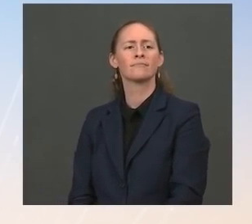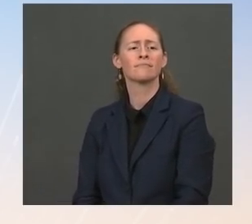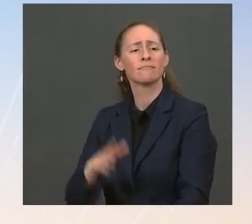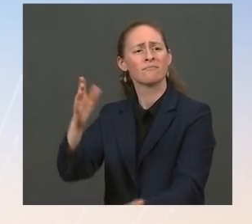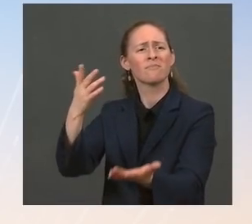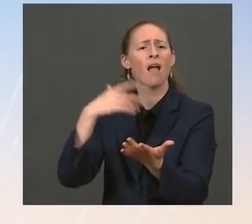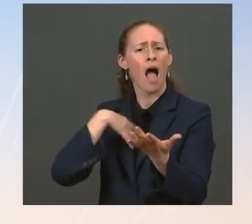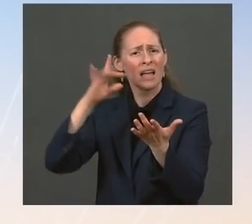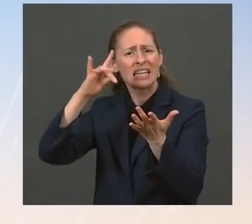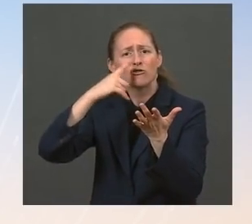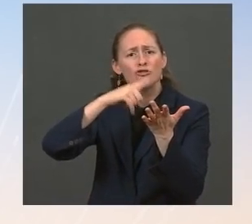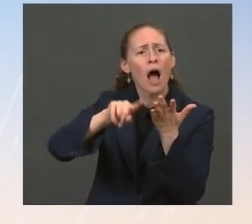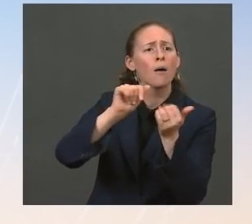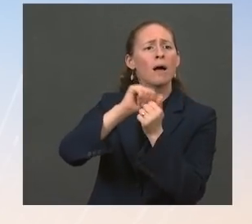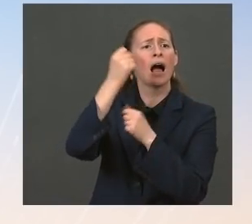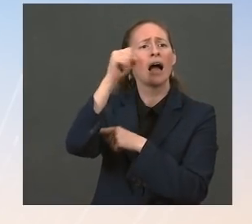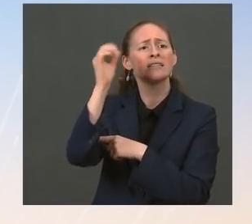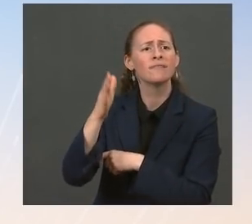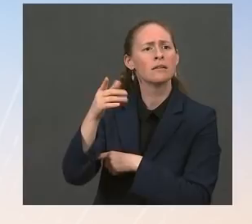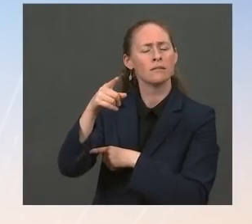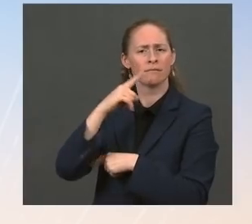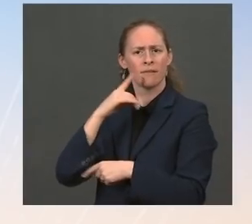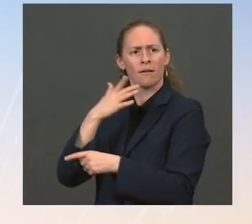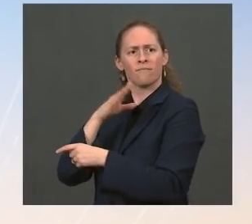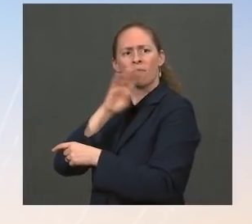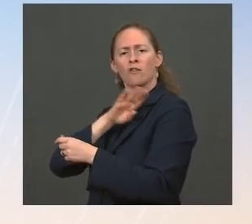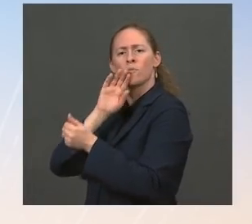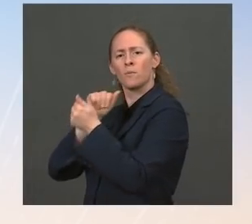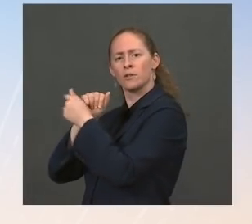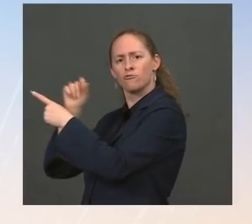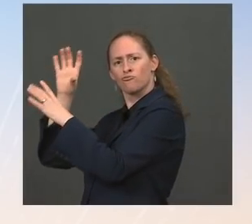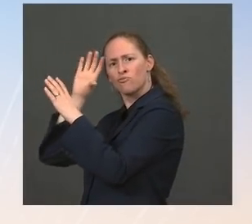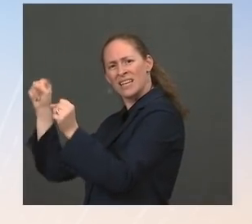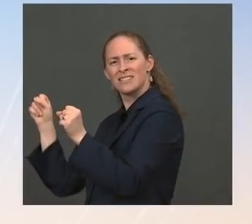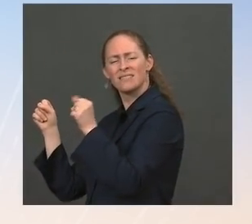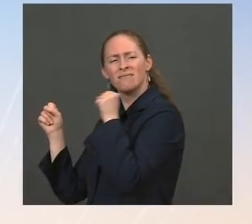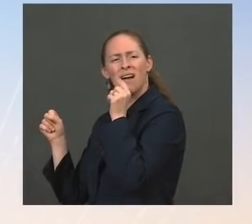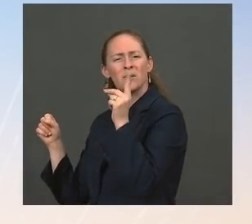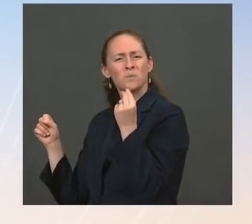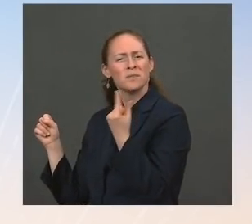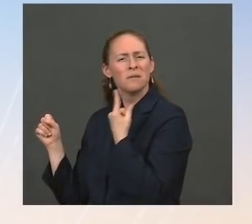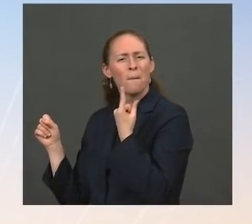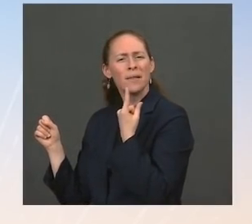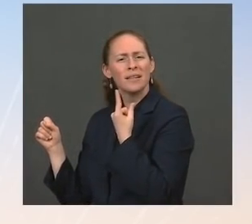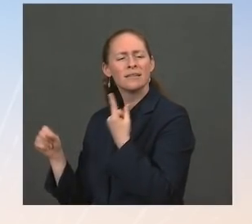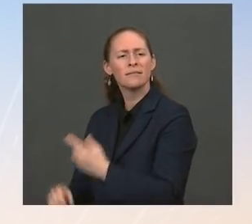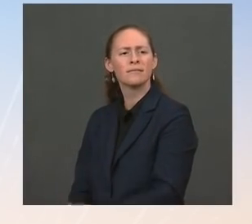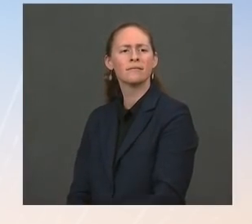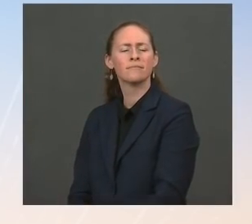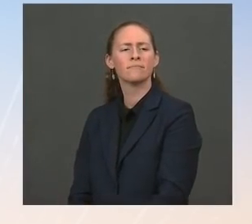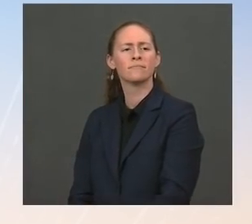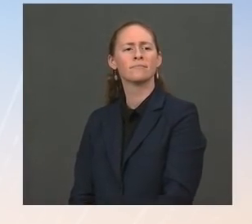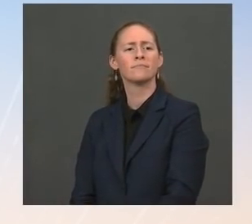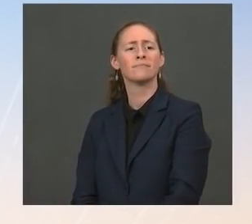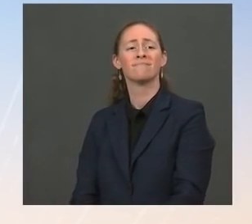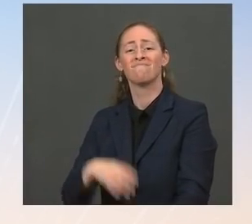"You're the President. If you're frustrated, do something." Right? So, I guess that is the -- that is what we're constantly hearing -- Ms. Psaki: Congress is a separate body. The Press: Sure, but there's things that he could -- Ms. Psaki: It's a --